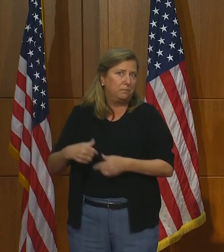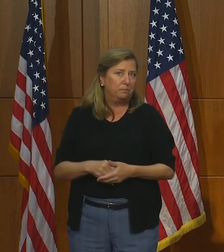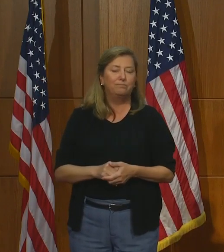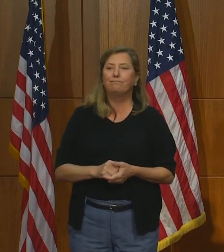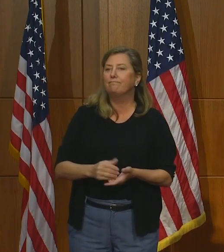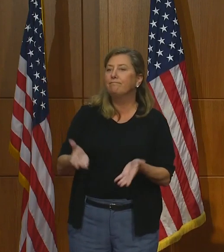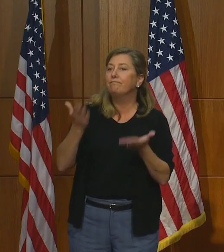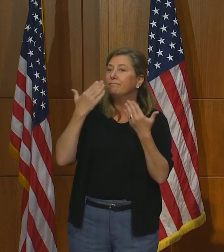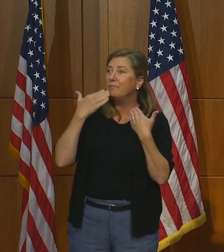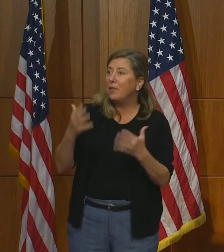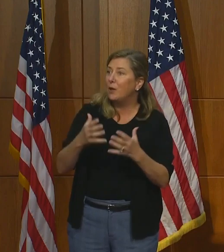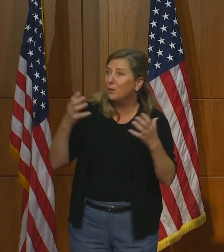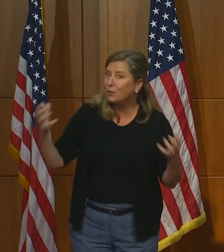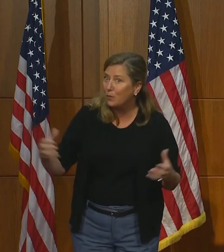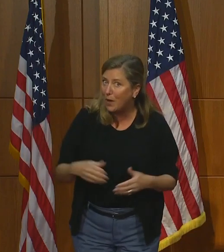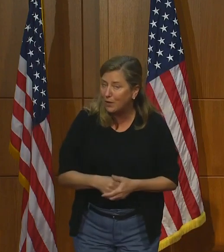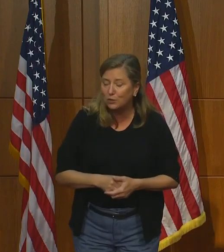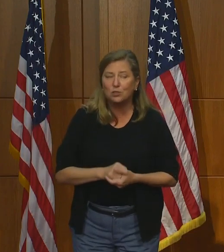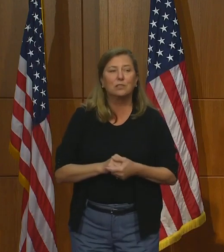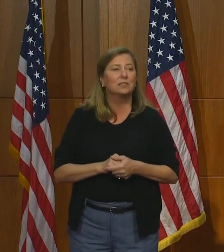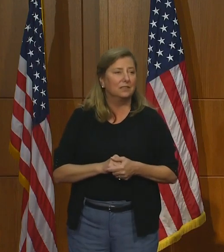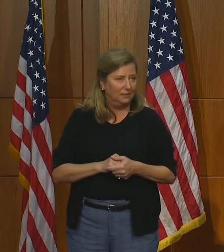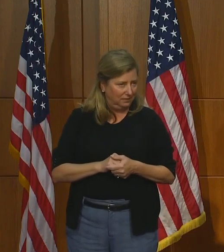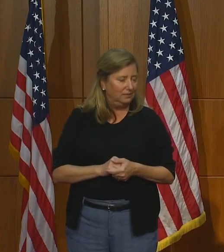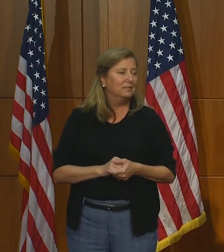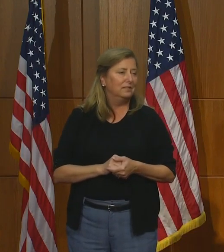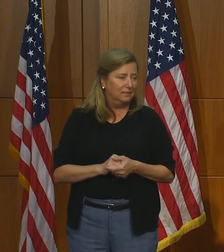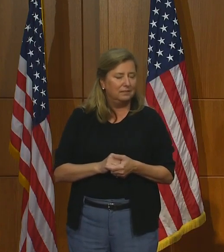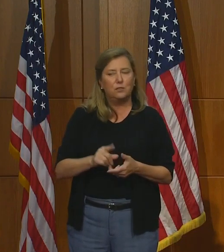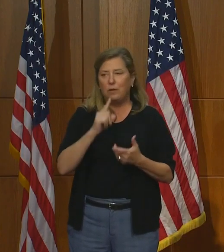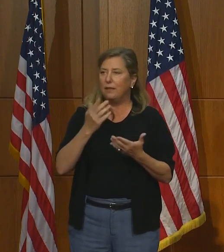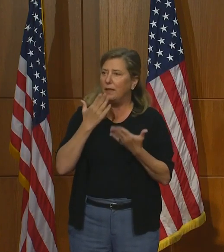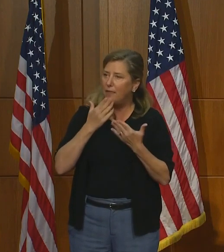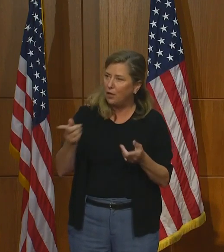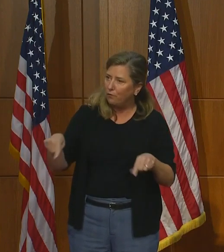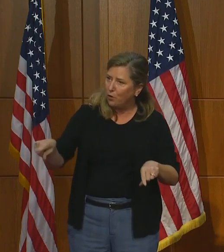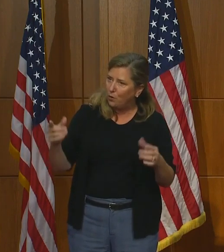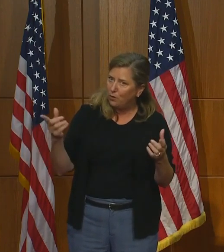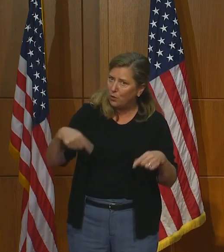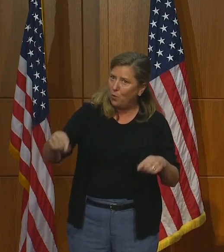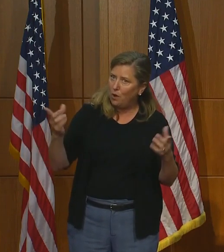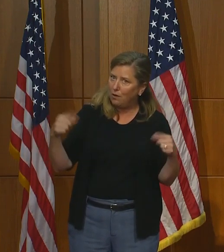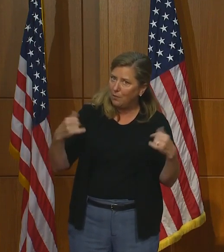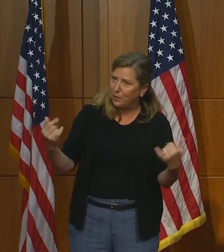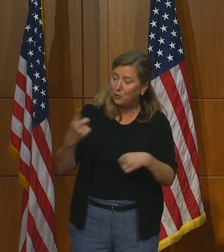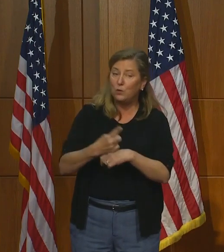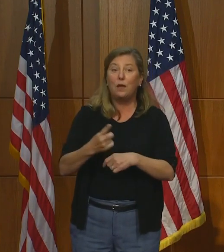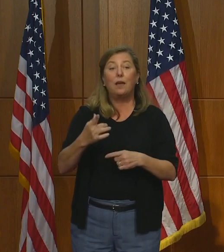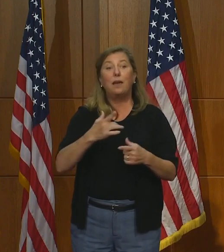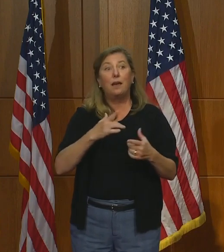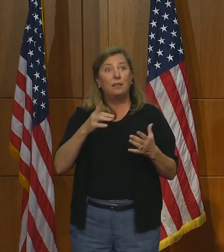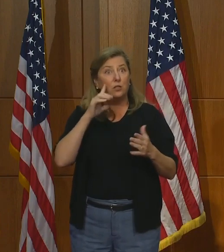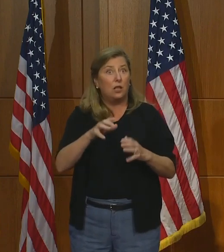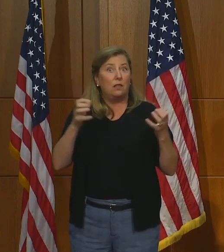DO BECAUSE I DON'T HAVE